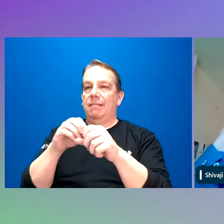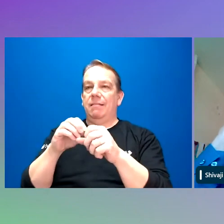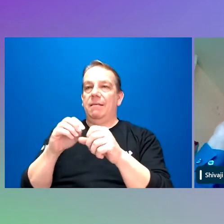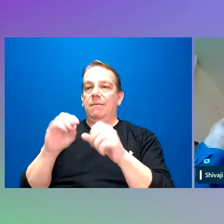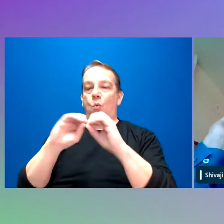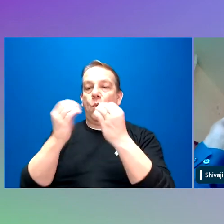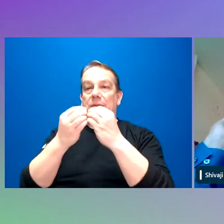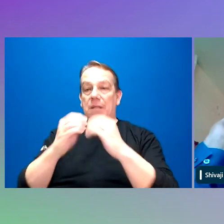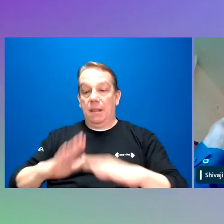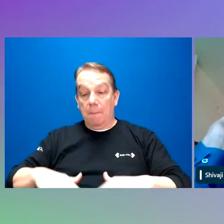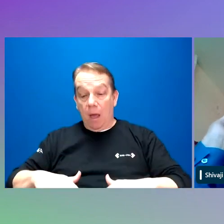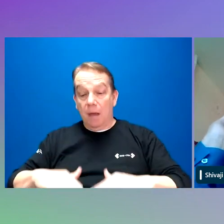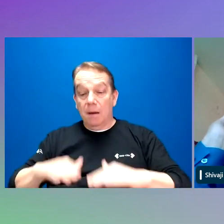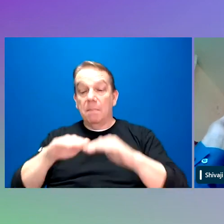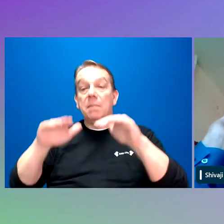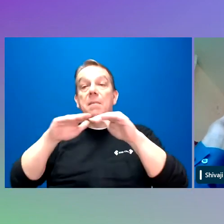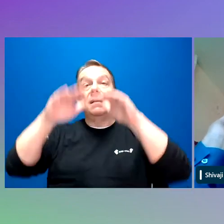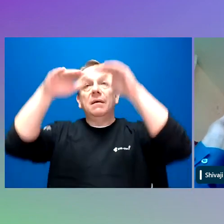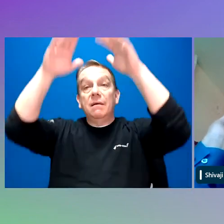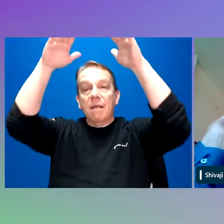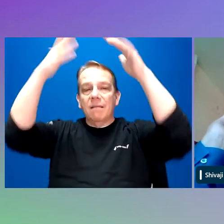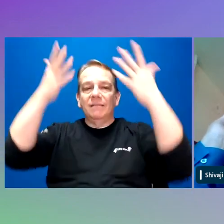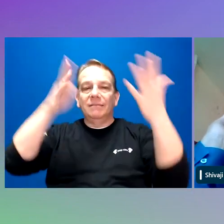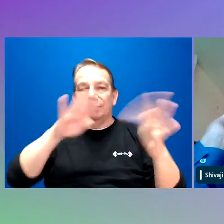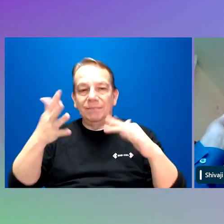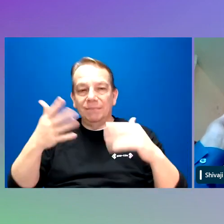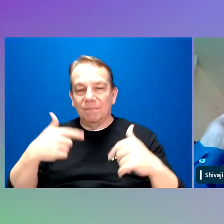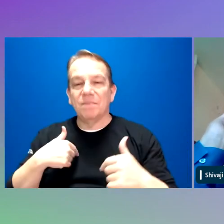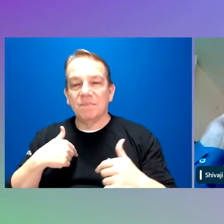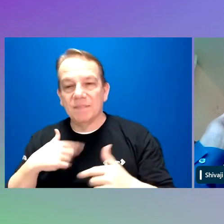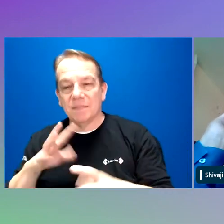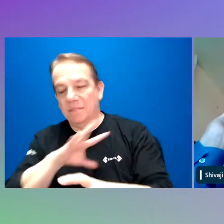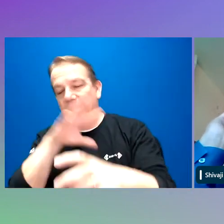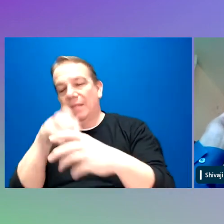uh, um, I have been with lots of